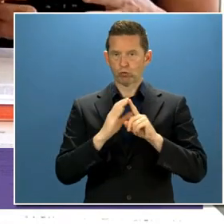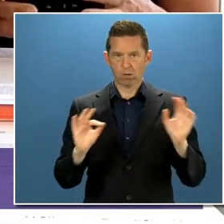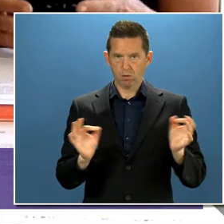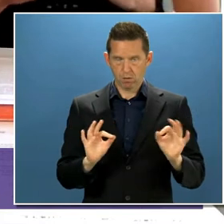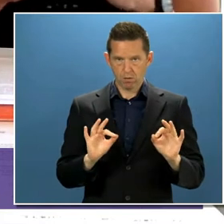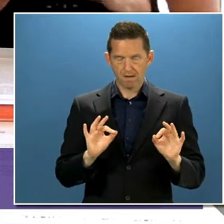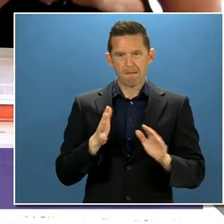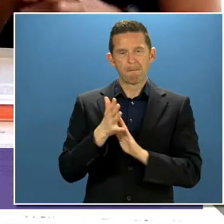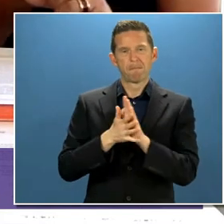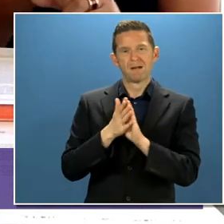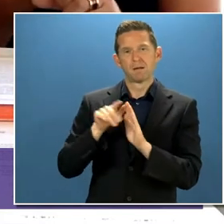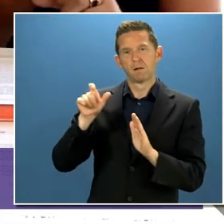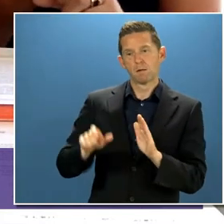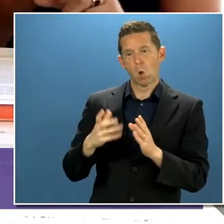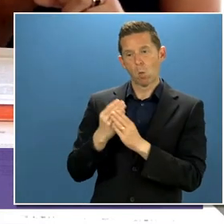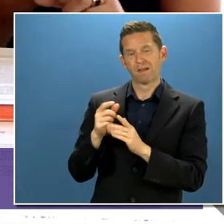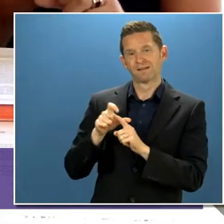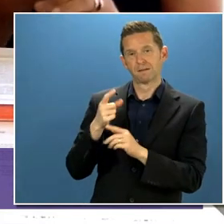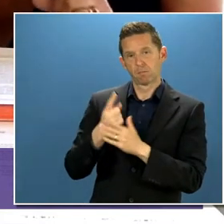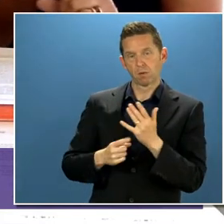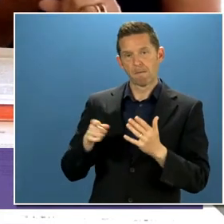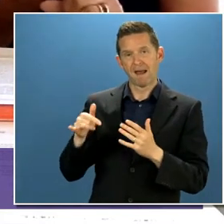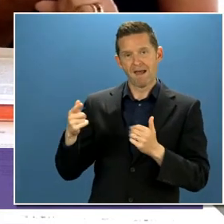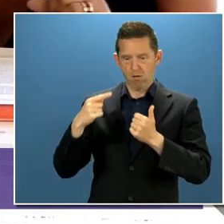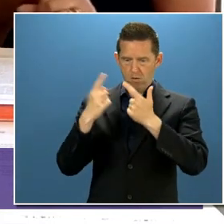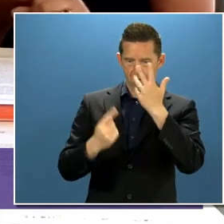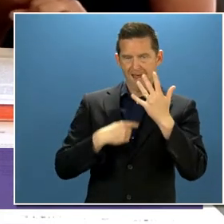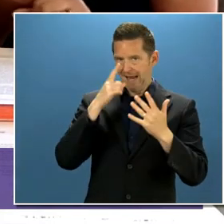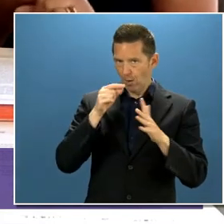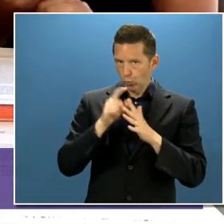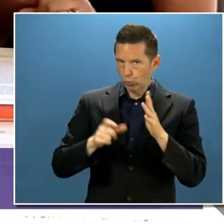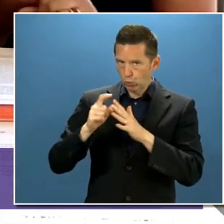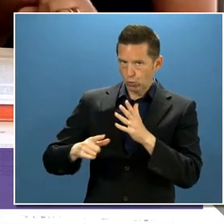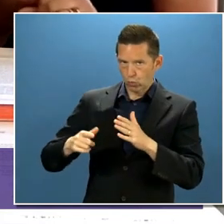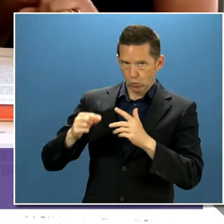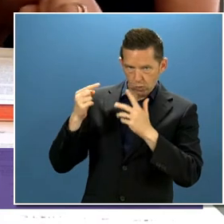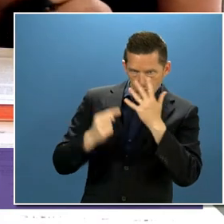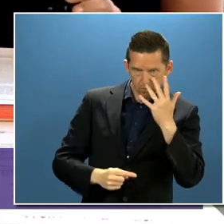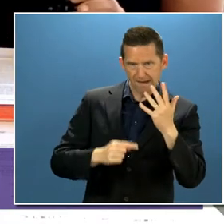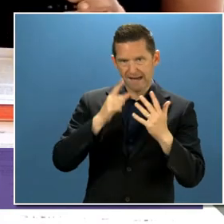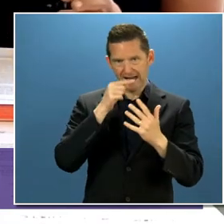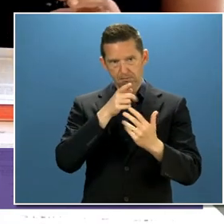might have all of the technical aspects of their needs looked after, so they